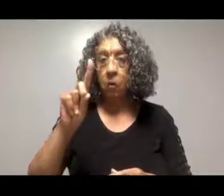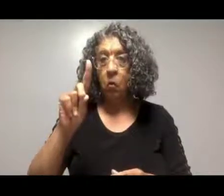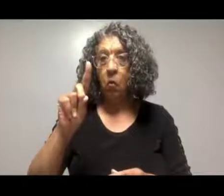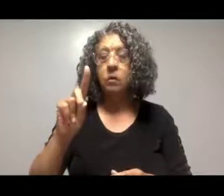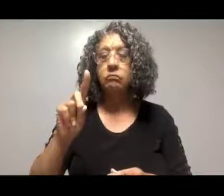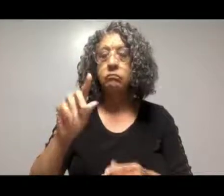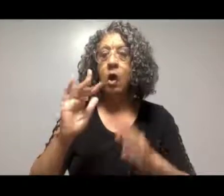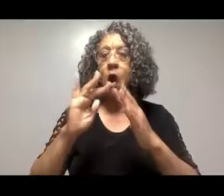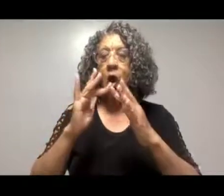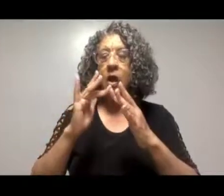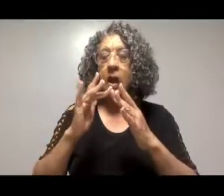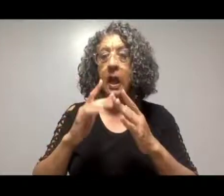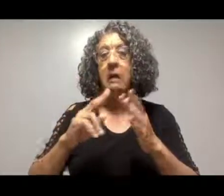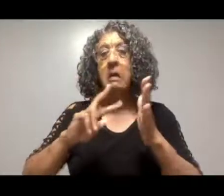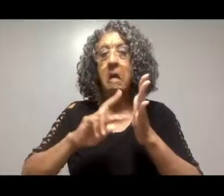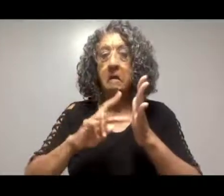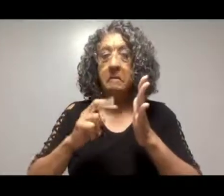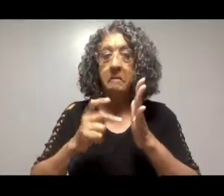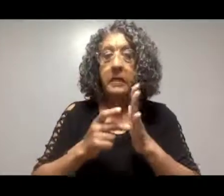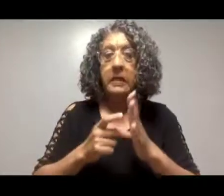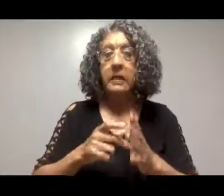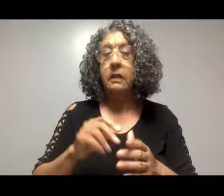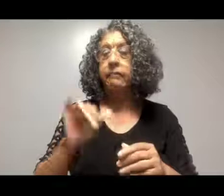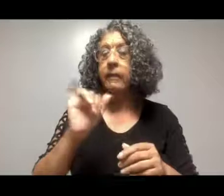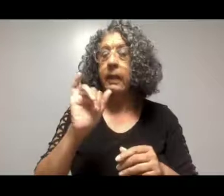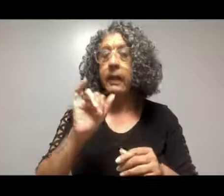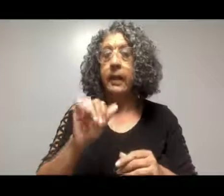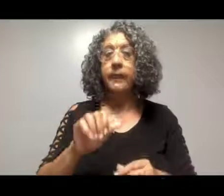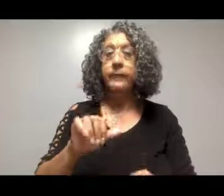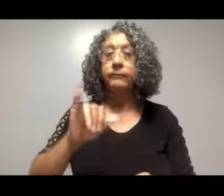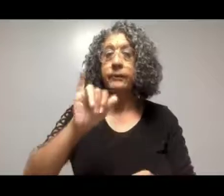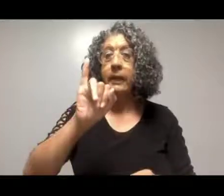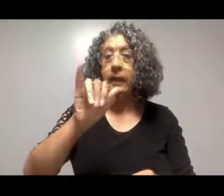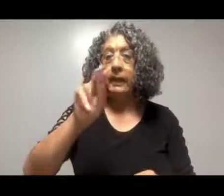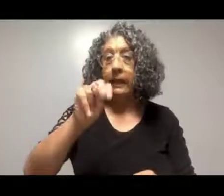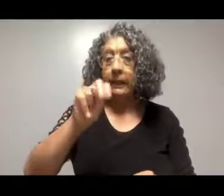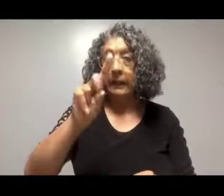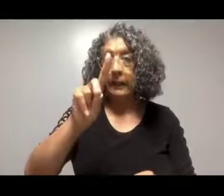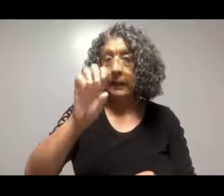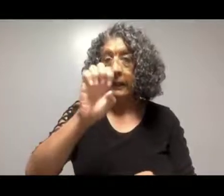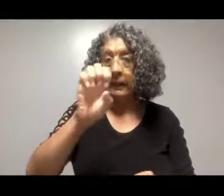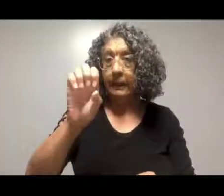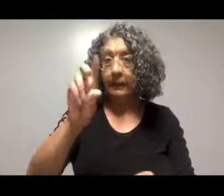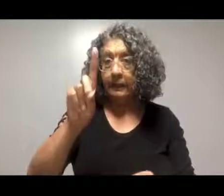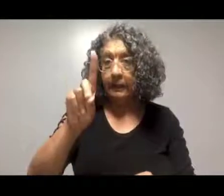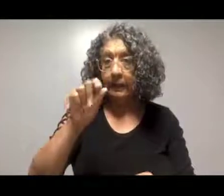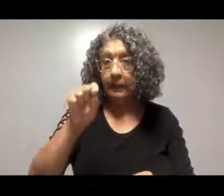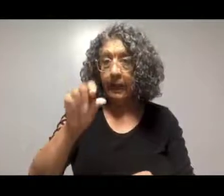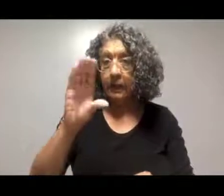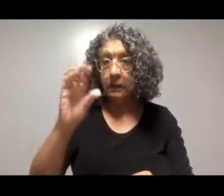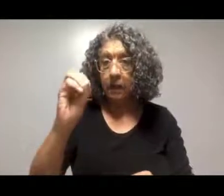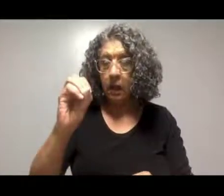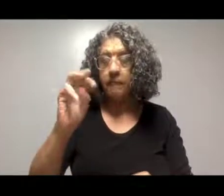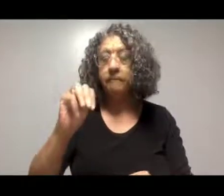which is online. For example indeed.com